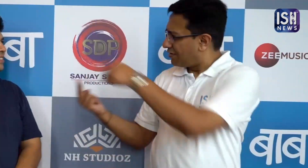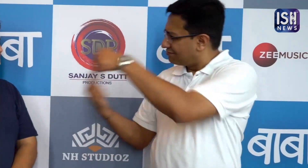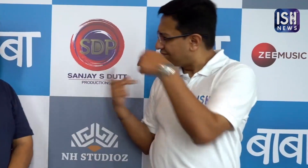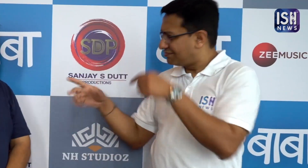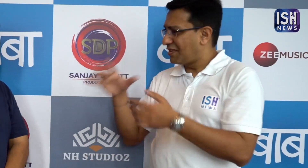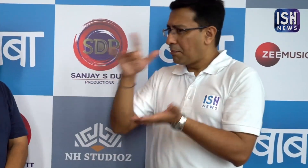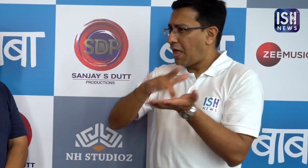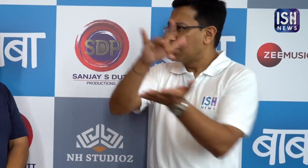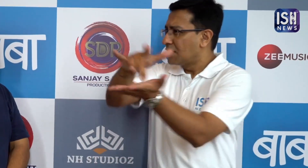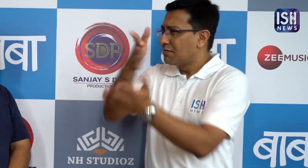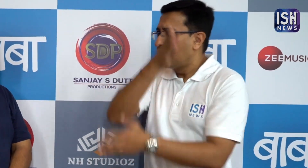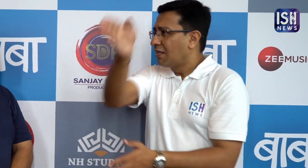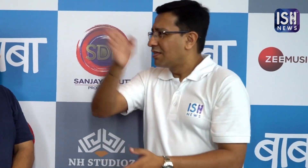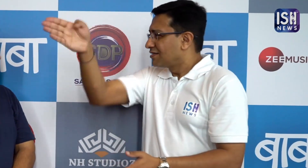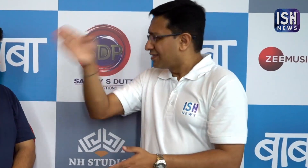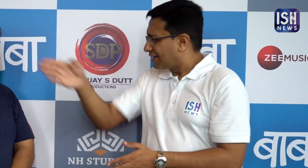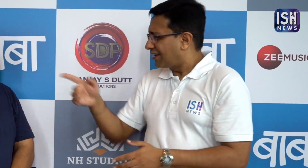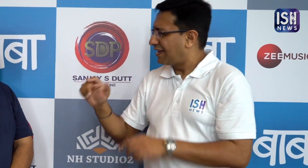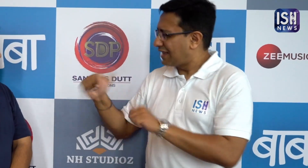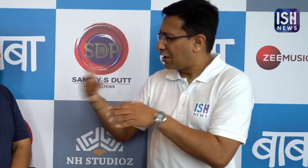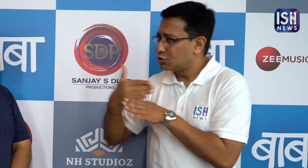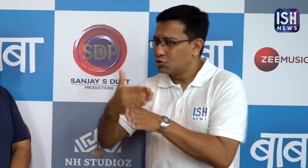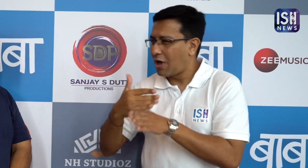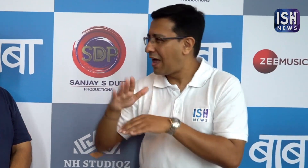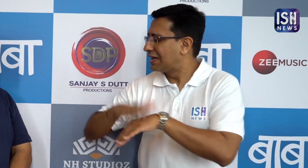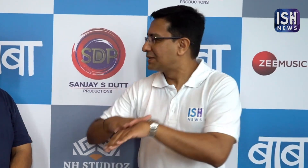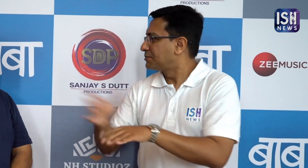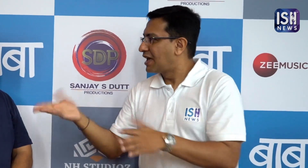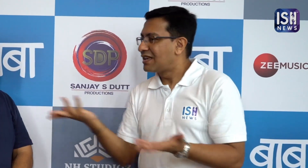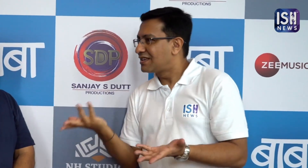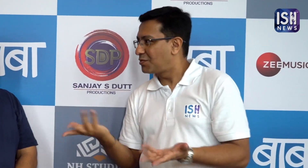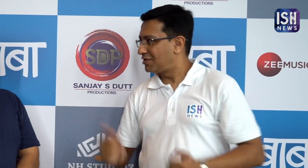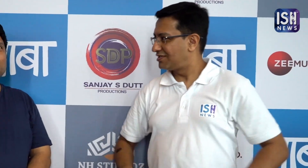You just told that you visited many places for the shoot. Please share your experience with us.